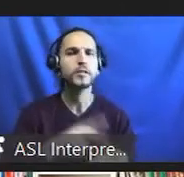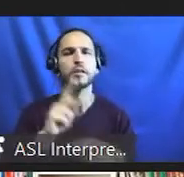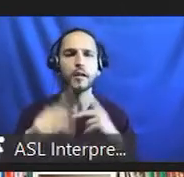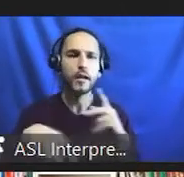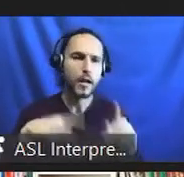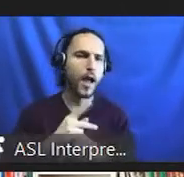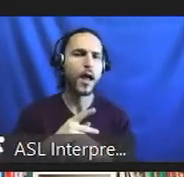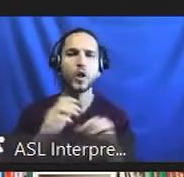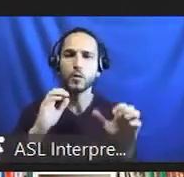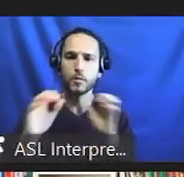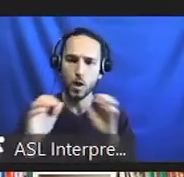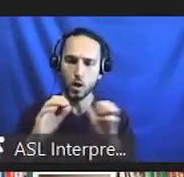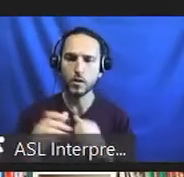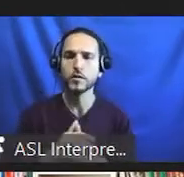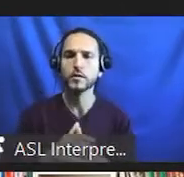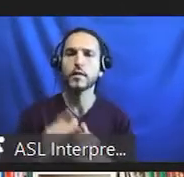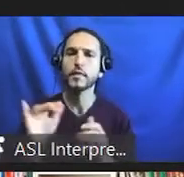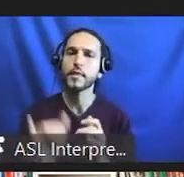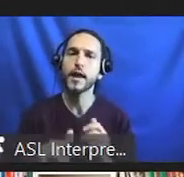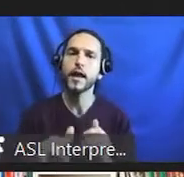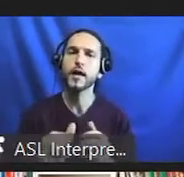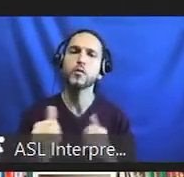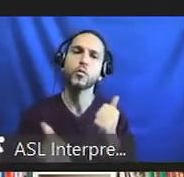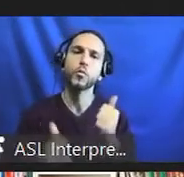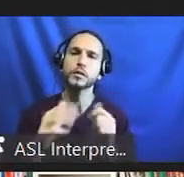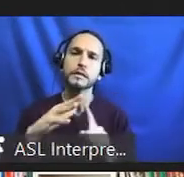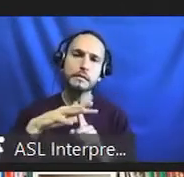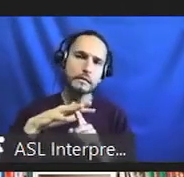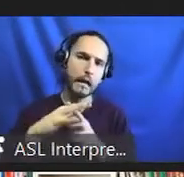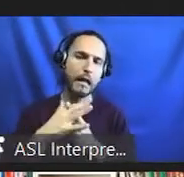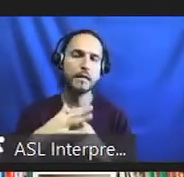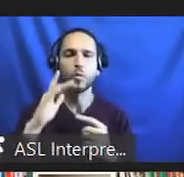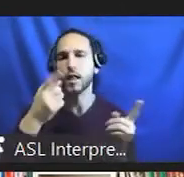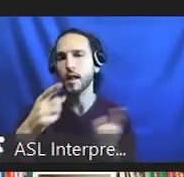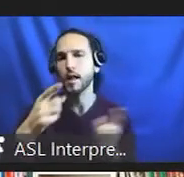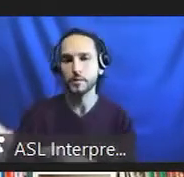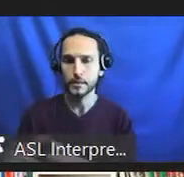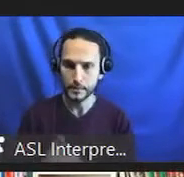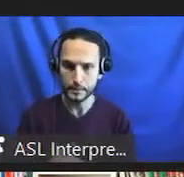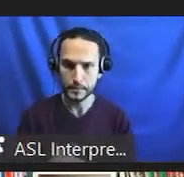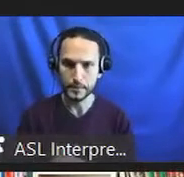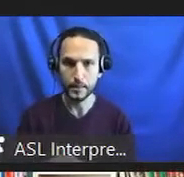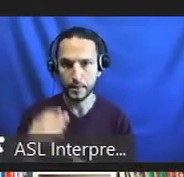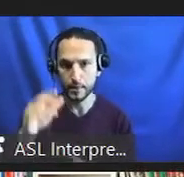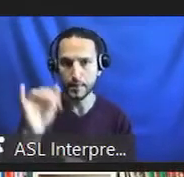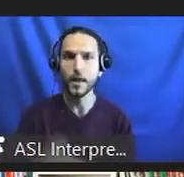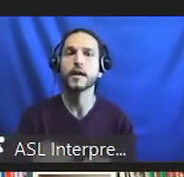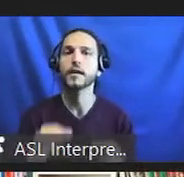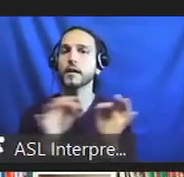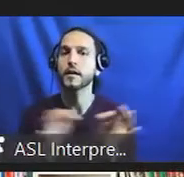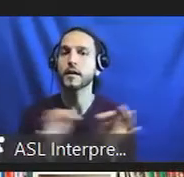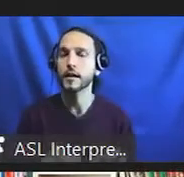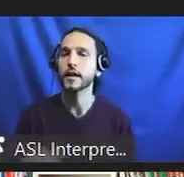of the communication, the context in which the communication is taking place. So the statute doesn't say you have